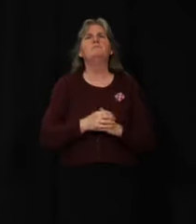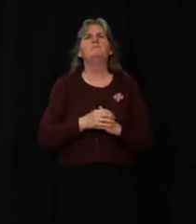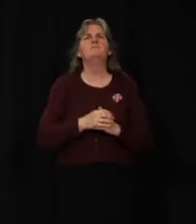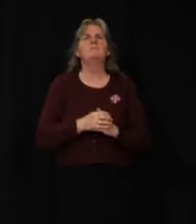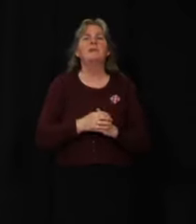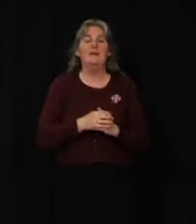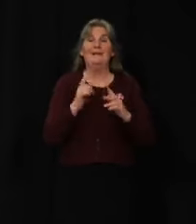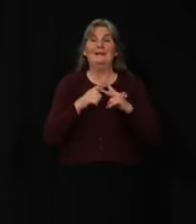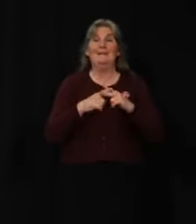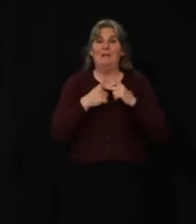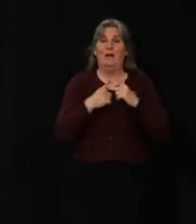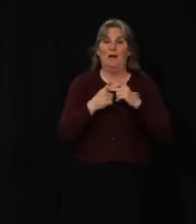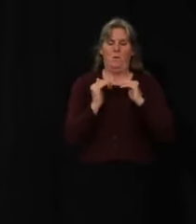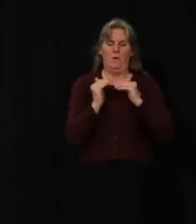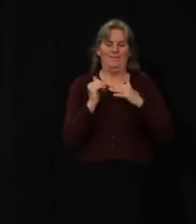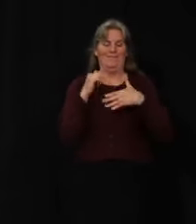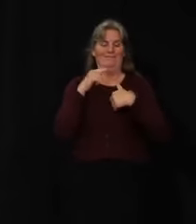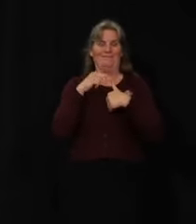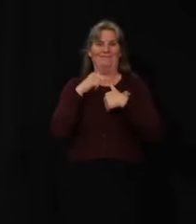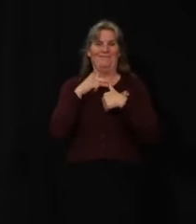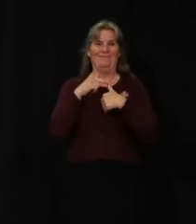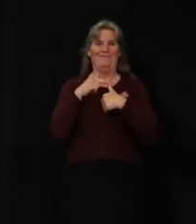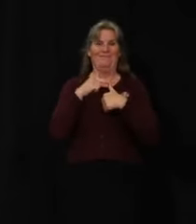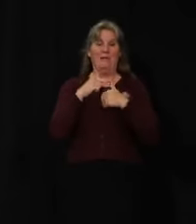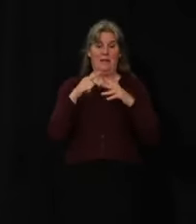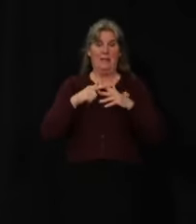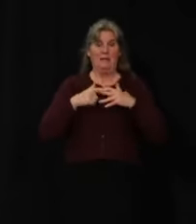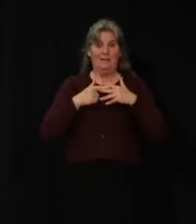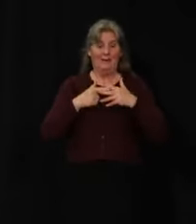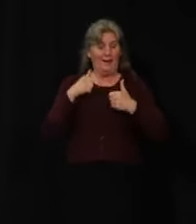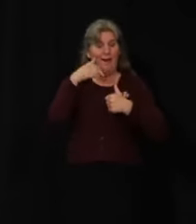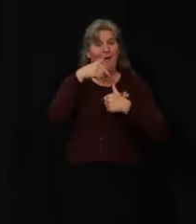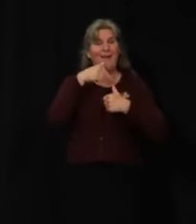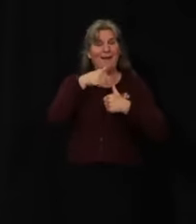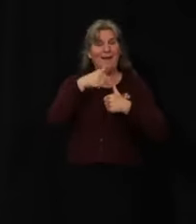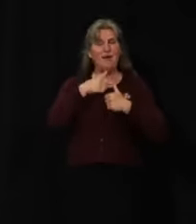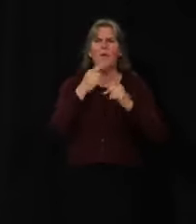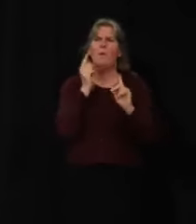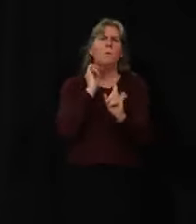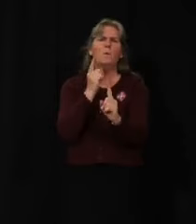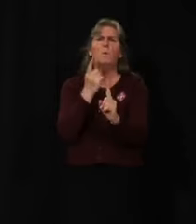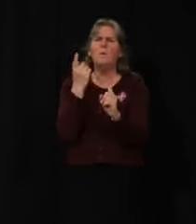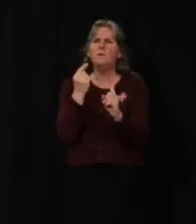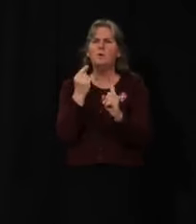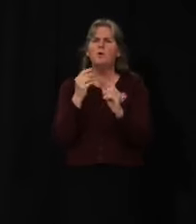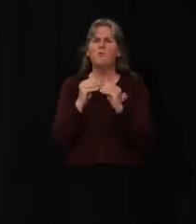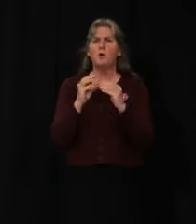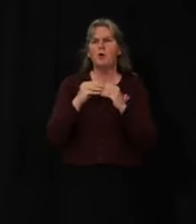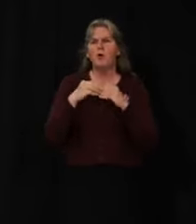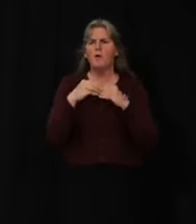We are entering into phase one. as we are entering into phase one our goal is to loosen public